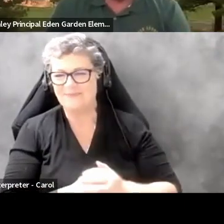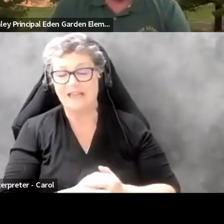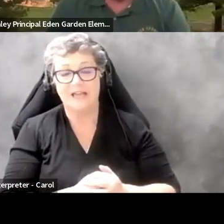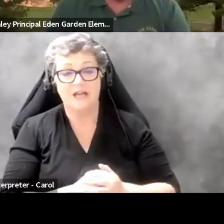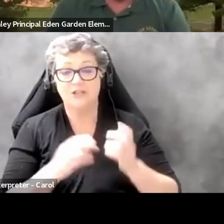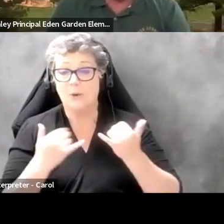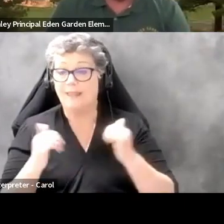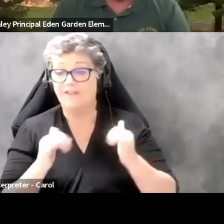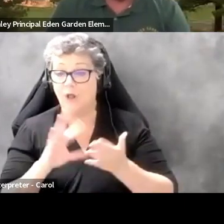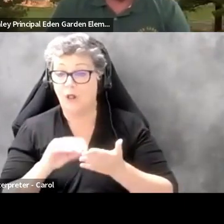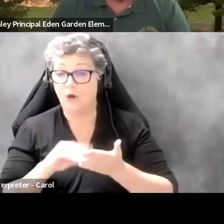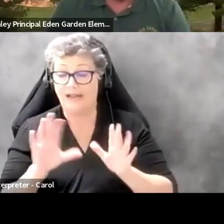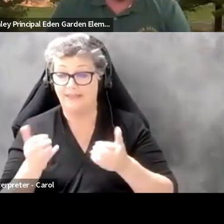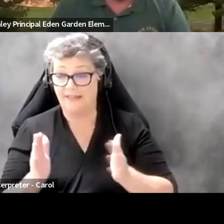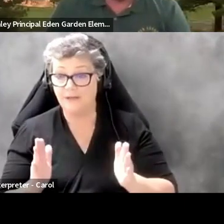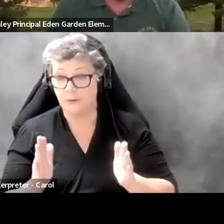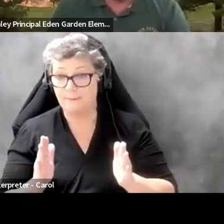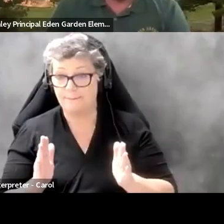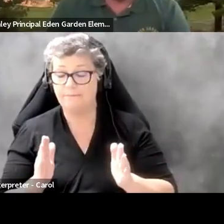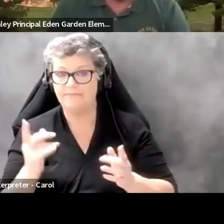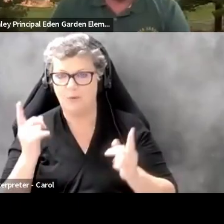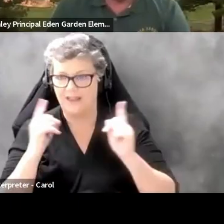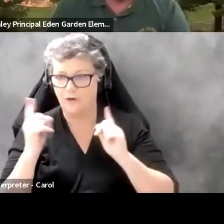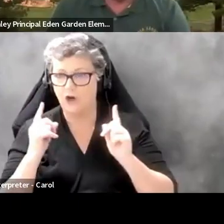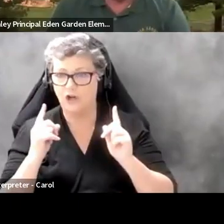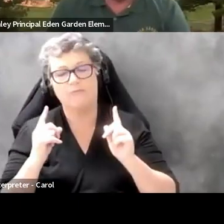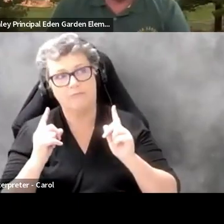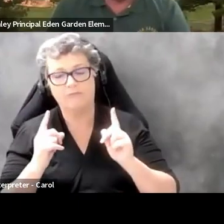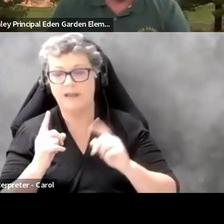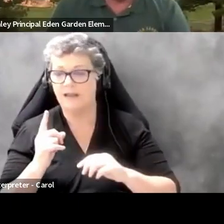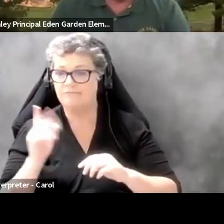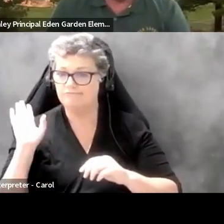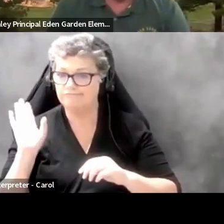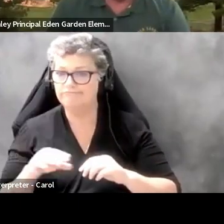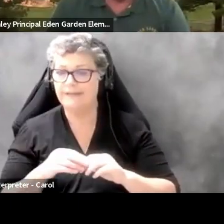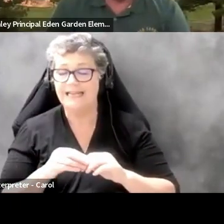learning in the classroom as we we heard you know throughout the presentation is a balance between